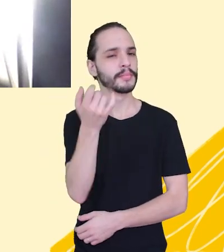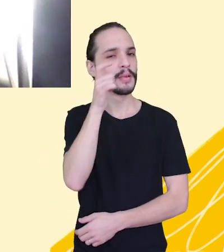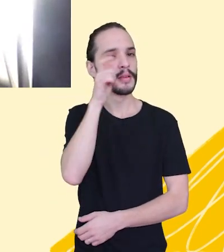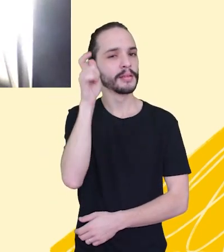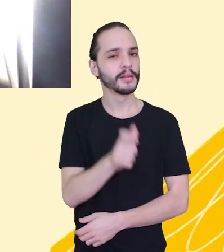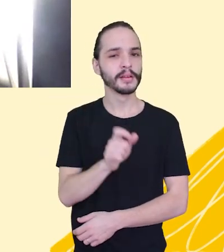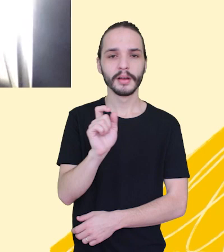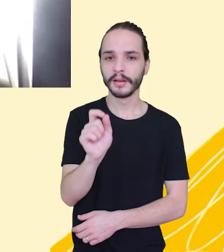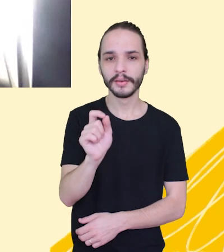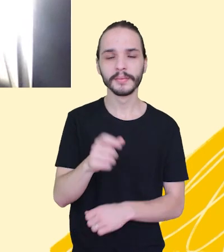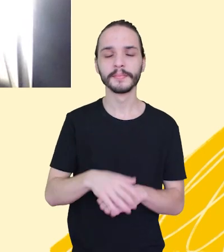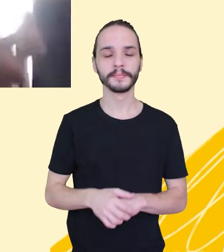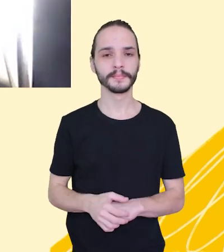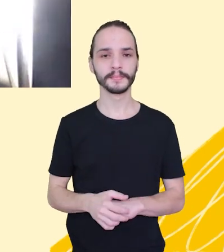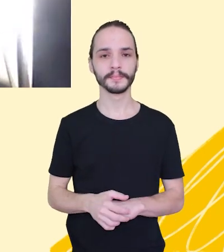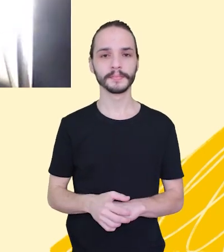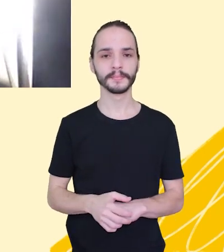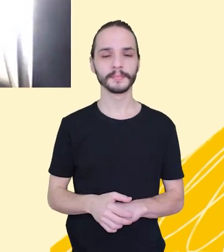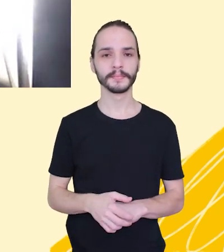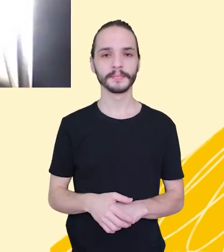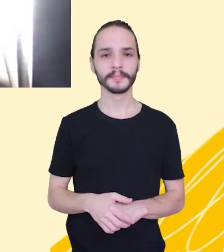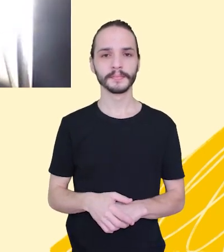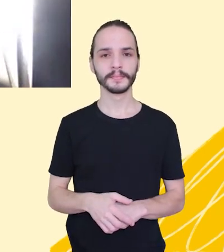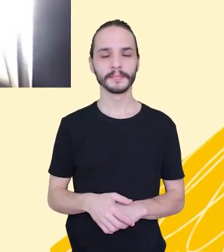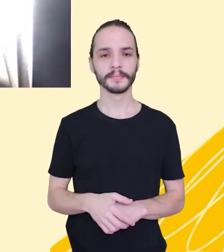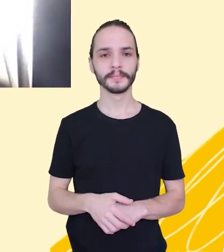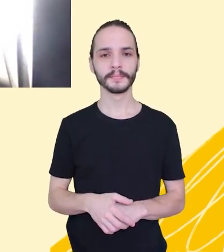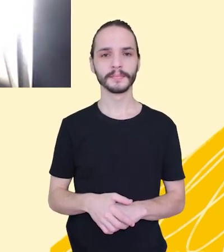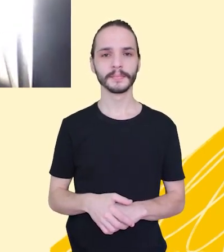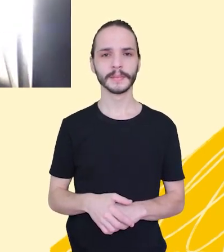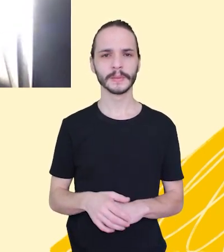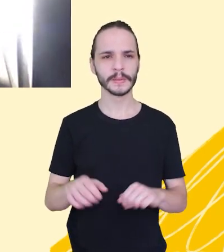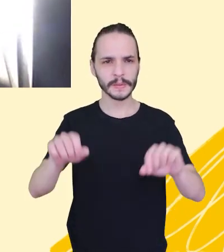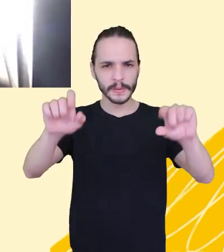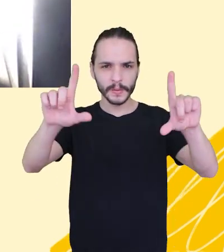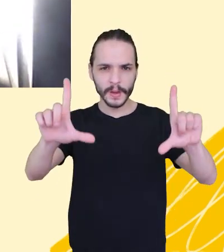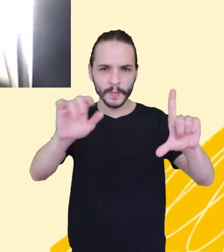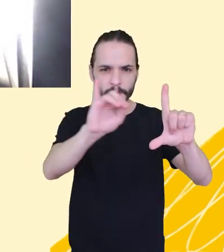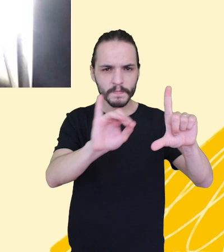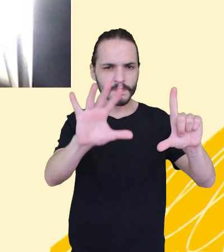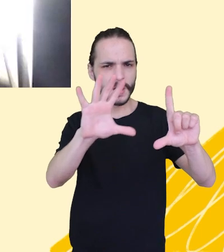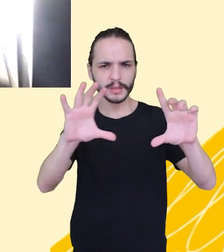take everything from what the image, and the sound, the film.